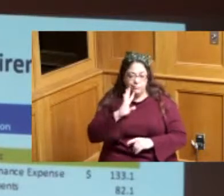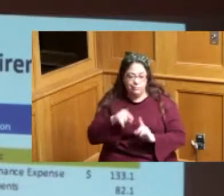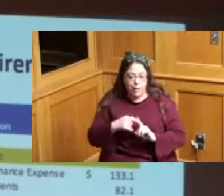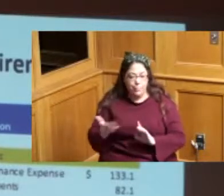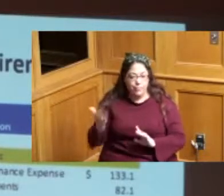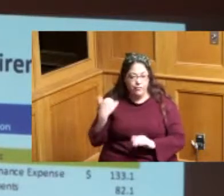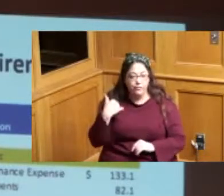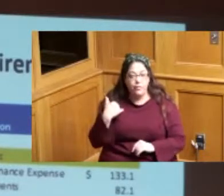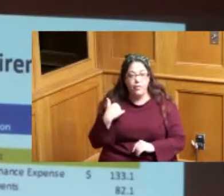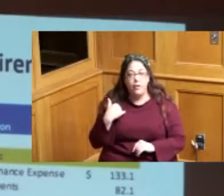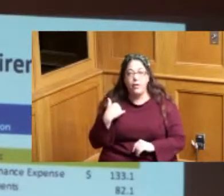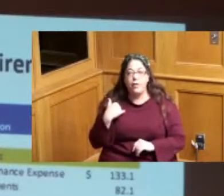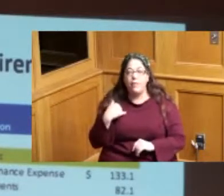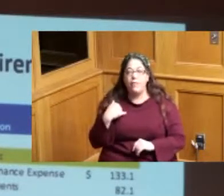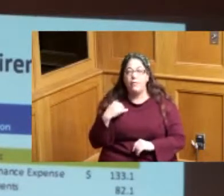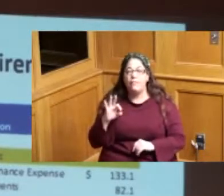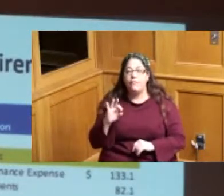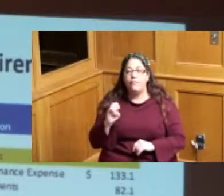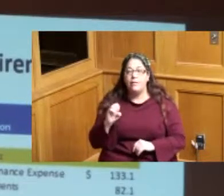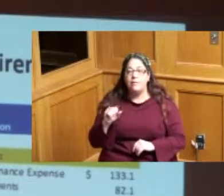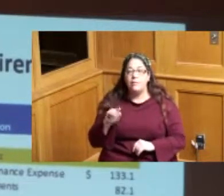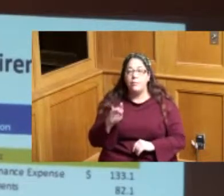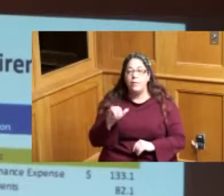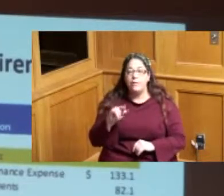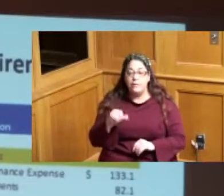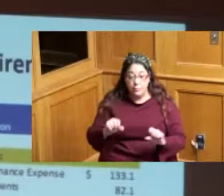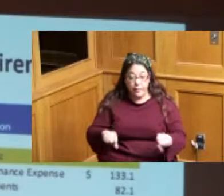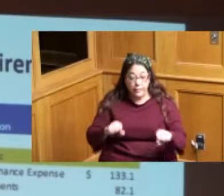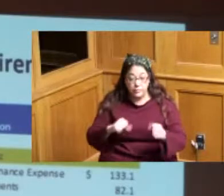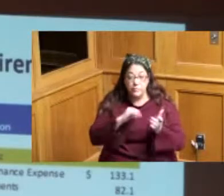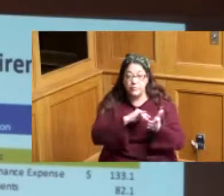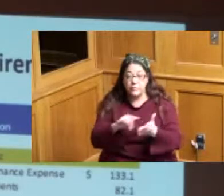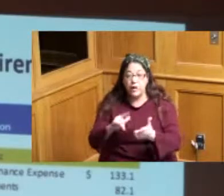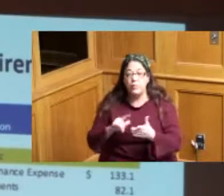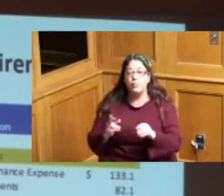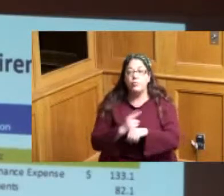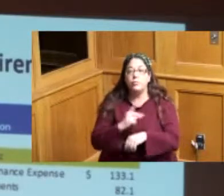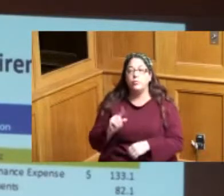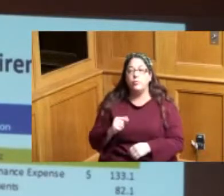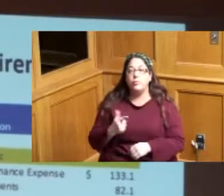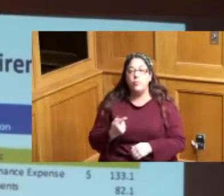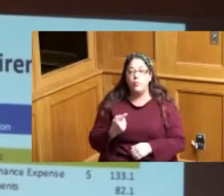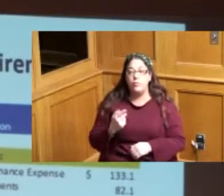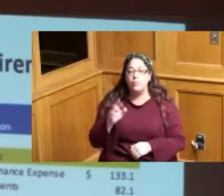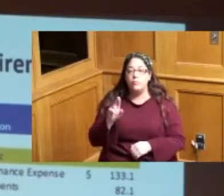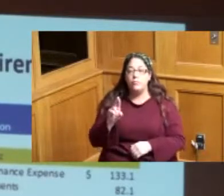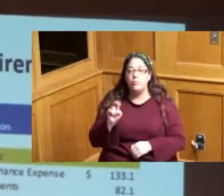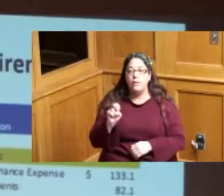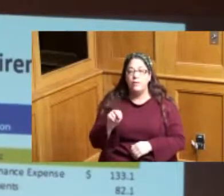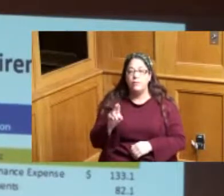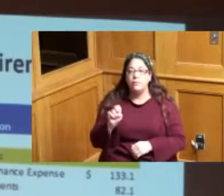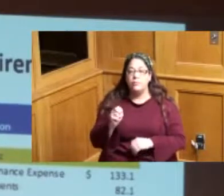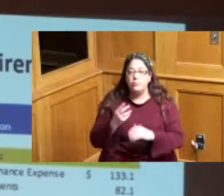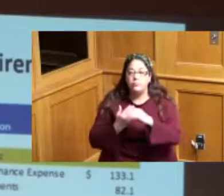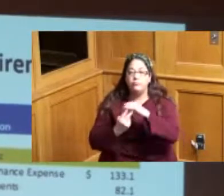the feasibility study we utilized 2021 projected revenue requirements to determine of the cost